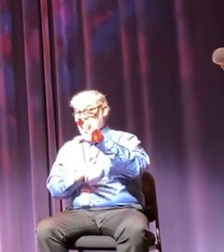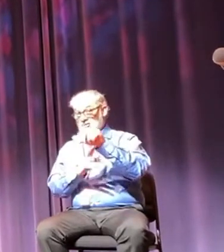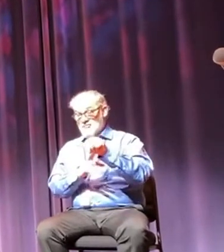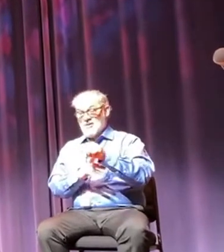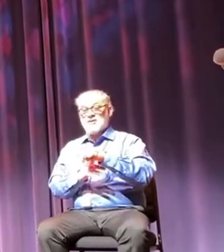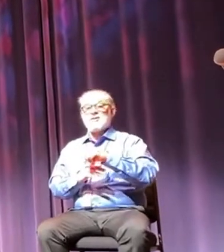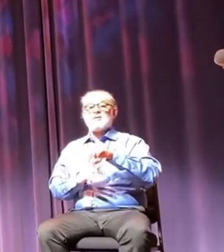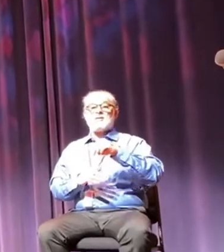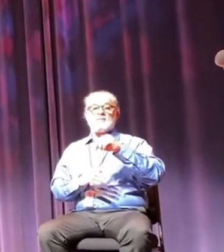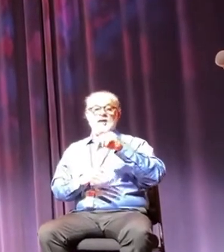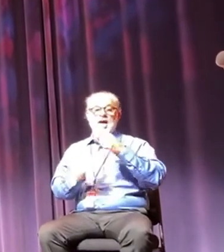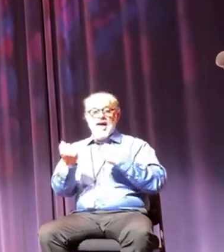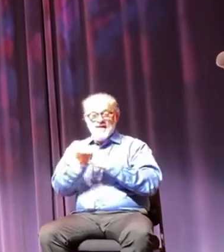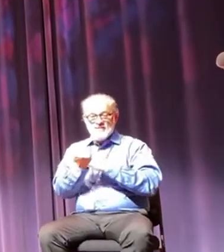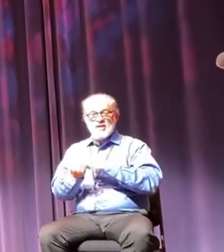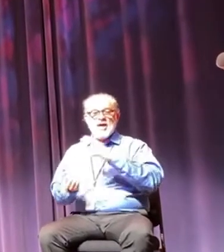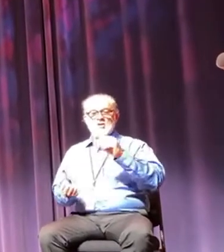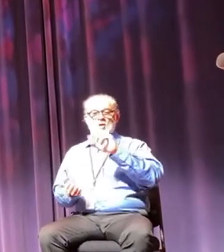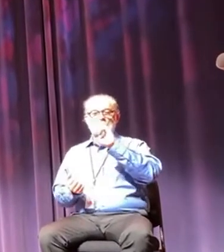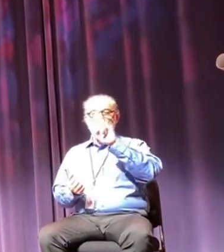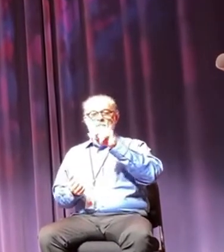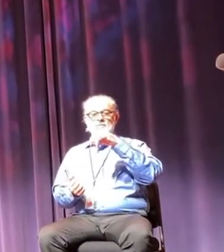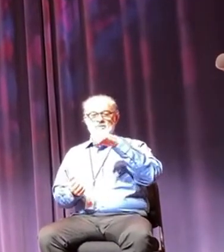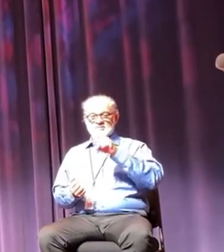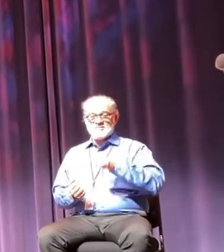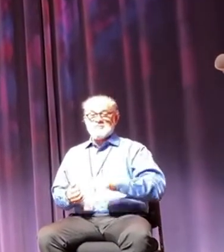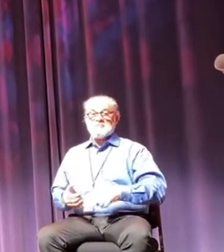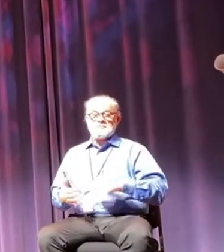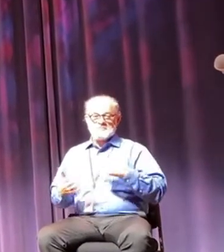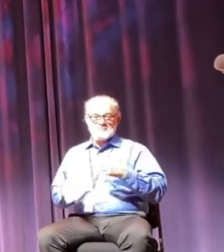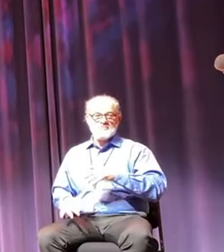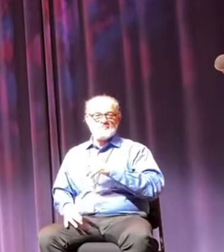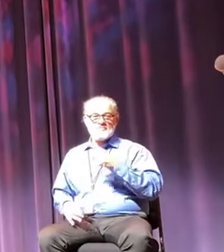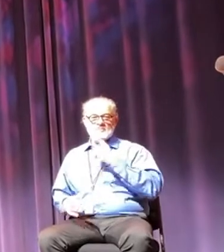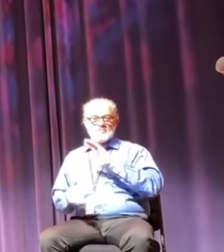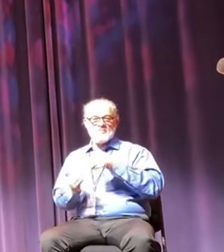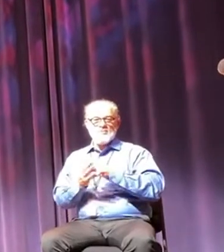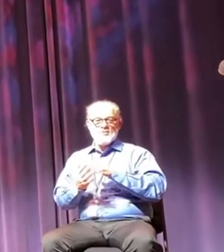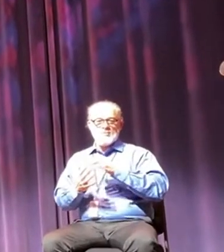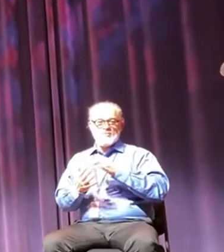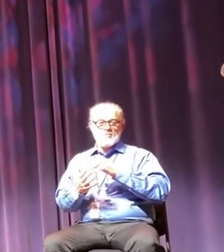Nylon, Vogue and The Rumpus, to name a few. Currently, they remix their mama's recipes